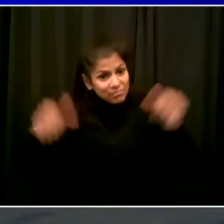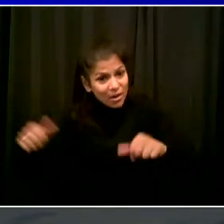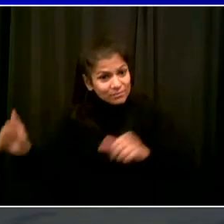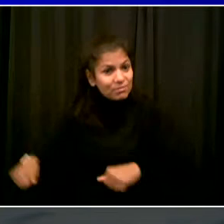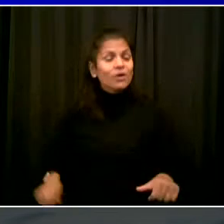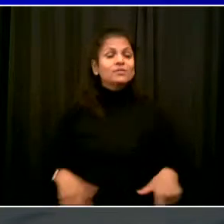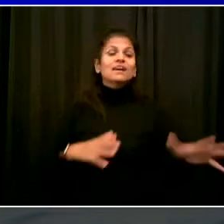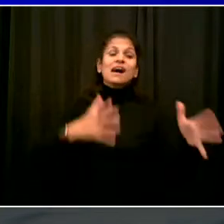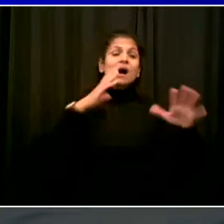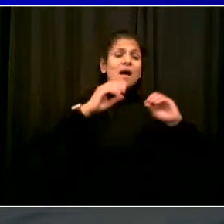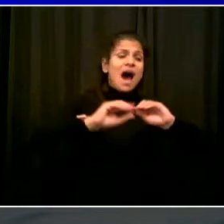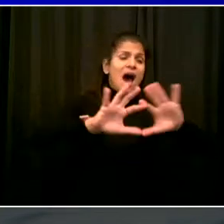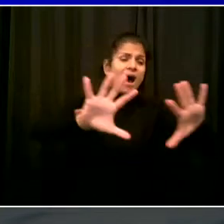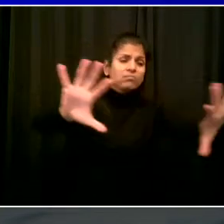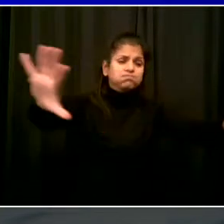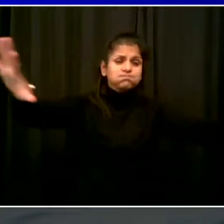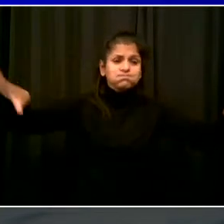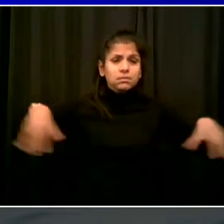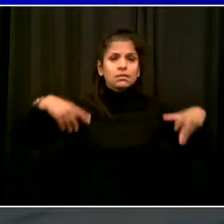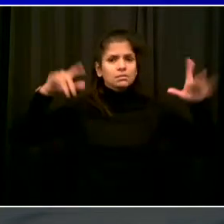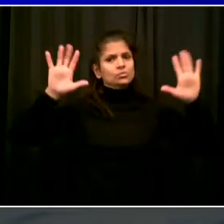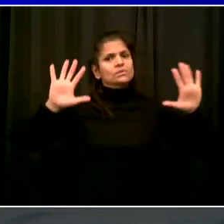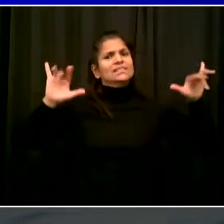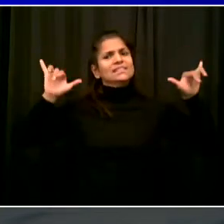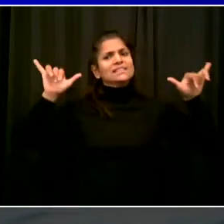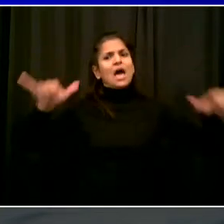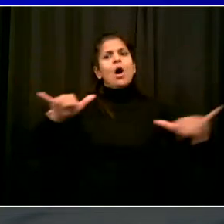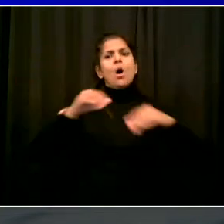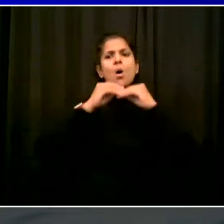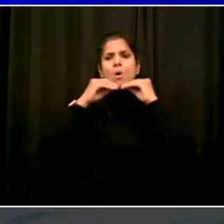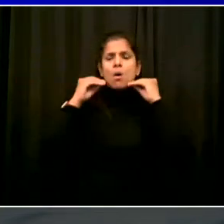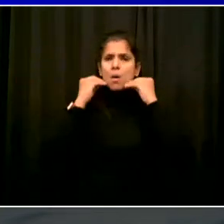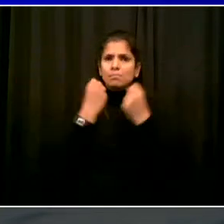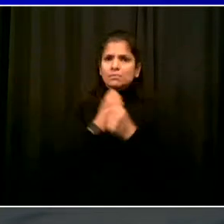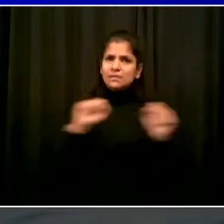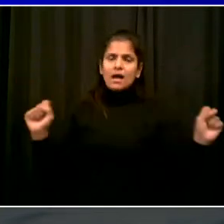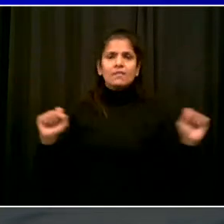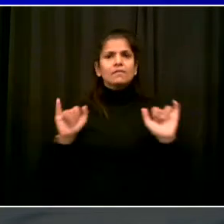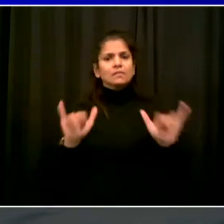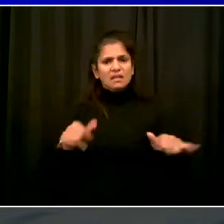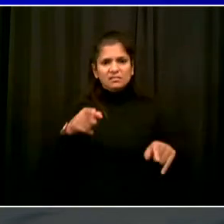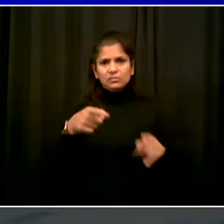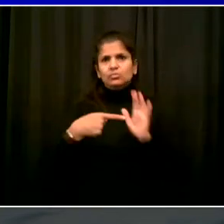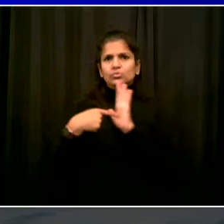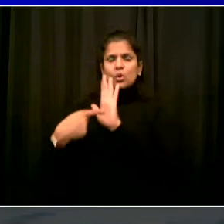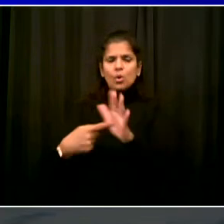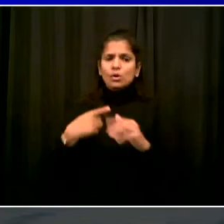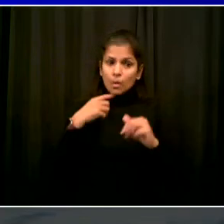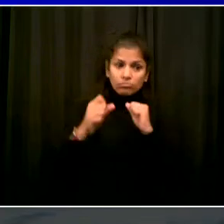THE OLHIIAYDSS CENTER AROUND TOGETHERNESS. MY WIFE AND I USUALLY HOST THANKSGIVING FOR OUR EXTENDED